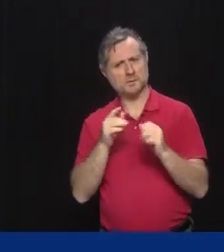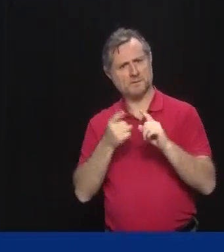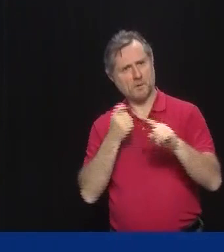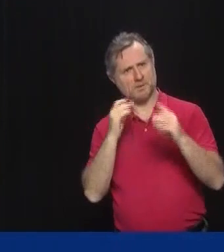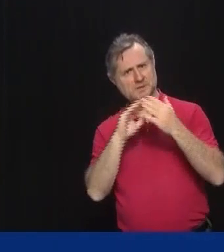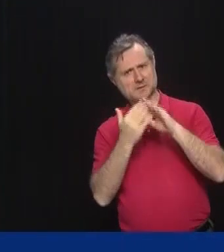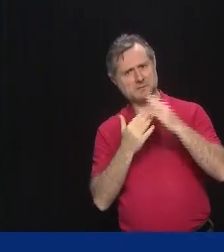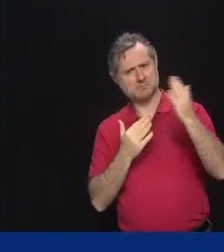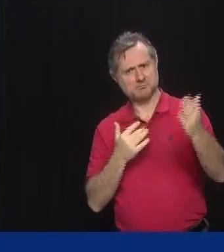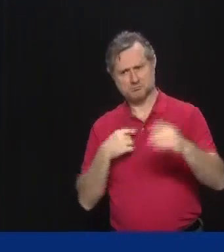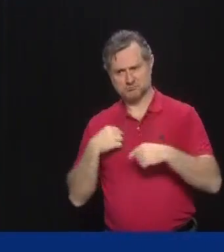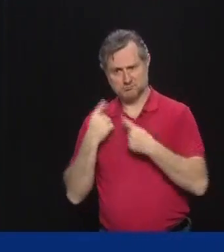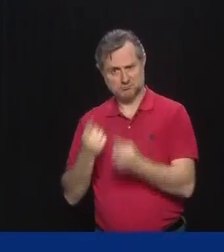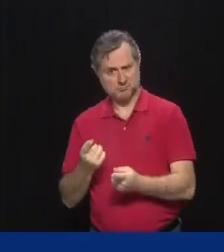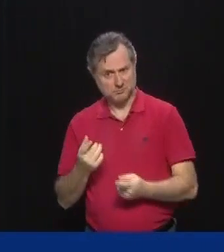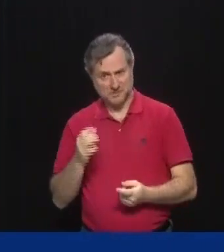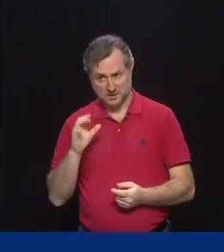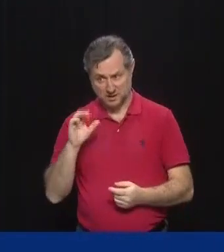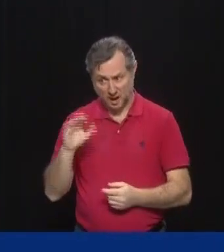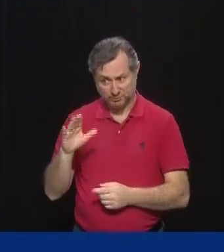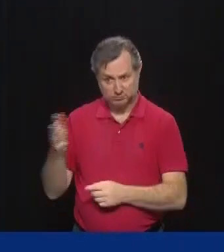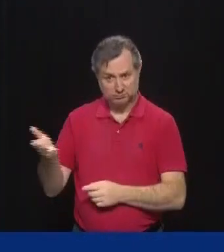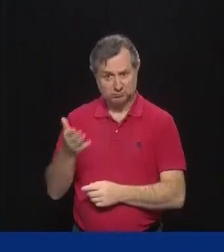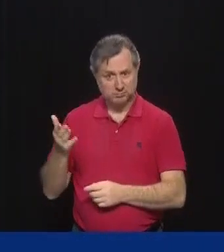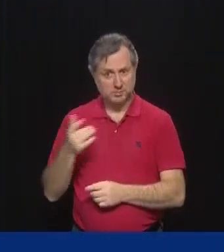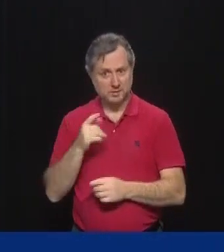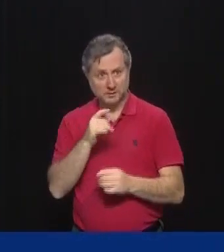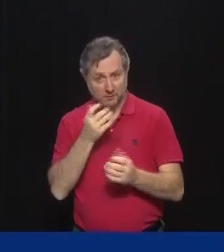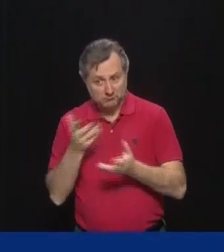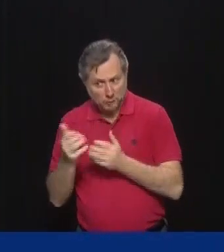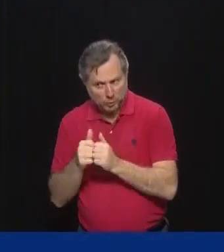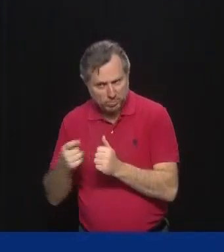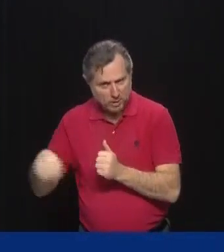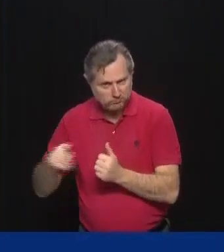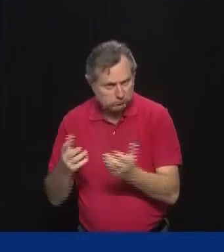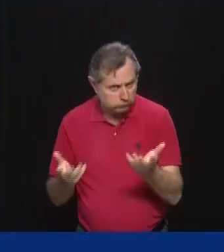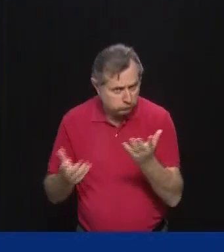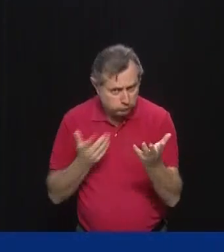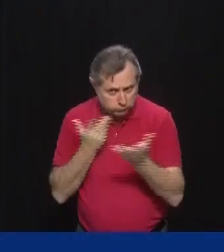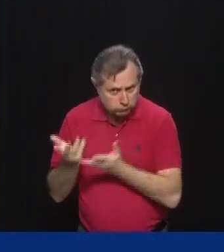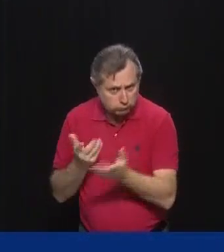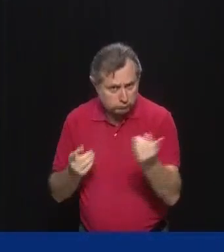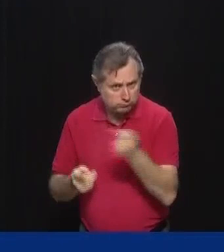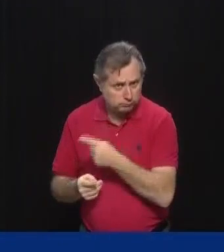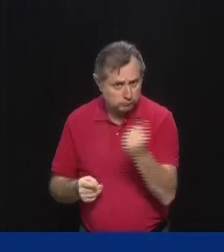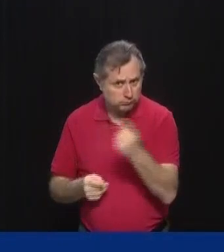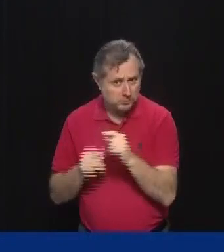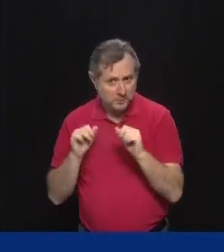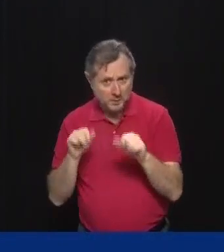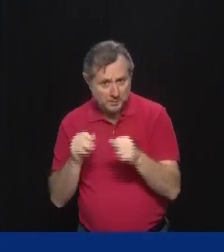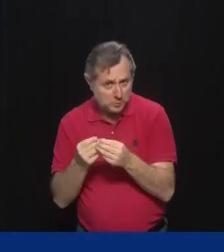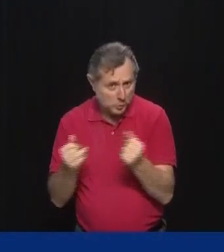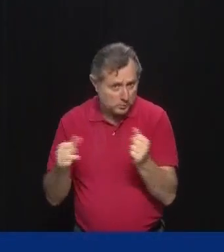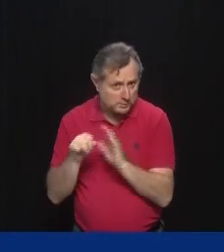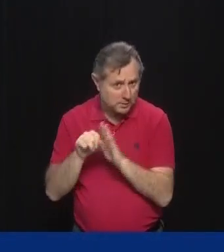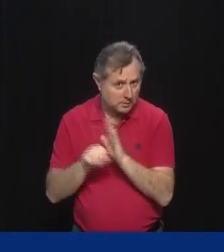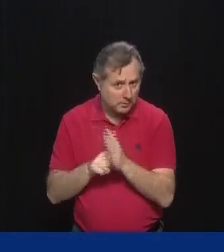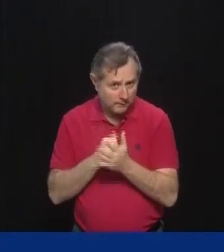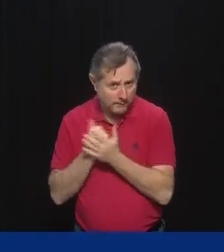STRIKES OUTSIDE CITY HALL. THEY WANT A MORE COMPREHENSIVE PACKAGE FROM THE CITY. DO YOU SYMPATHIZE WITH THEM?